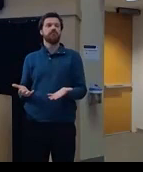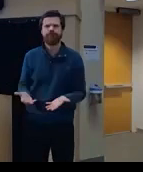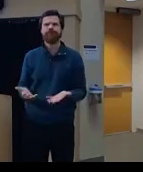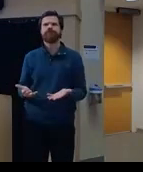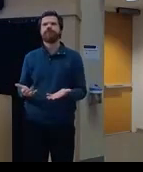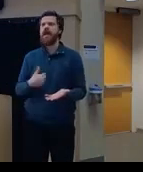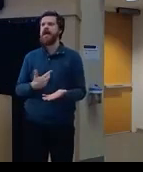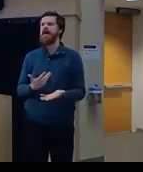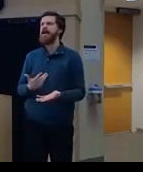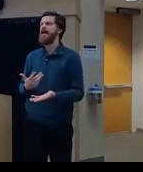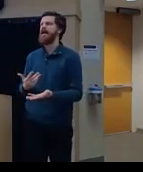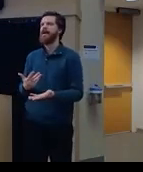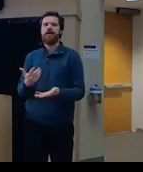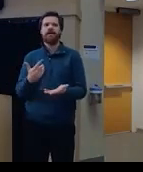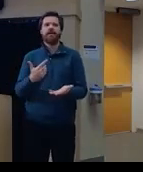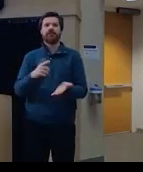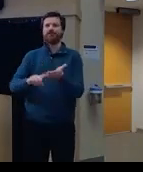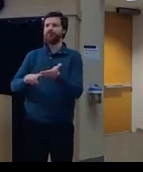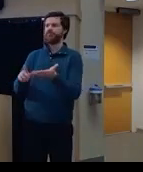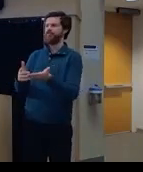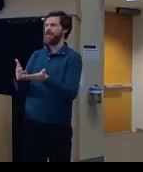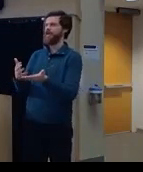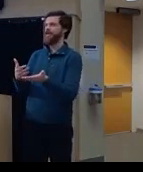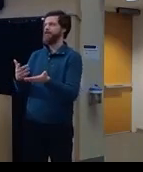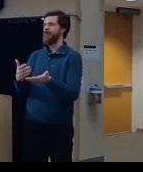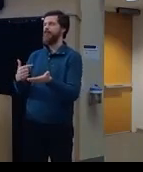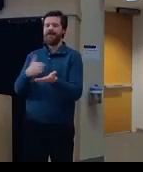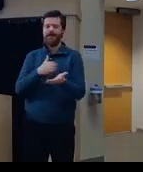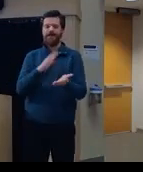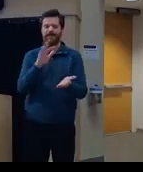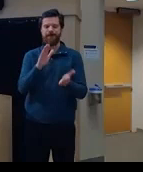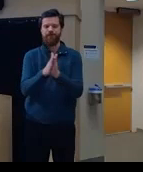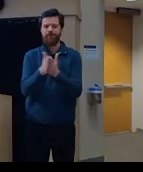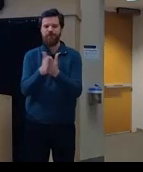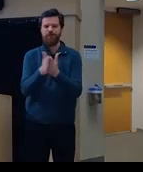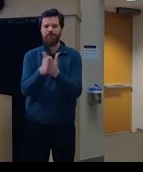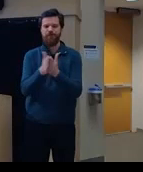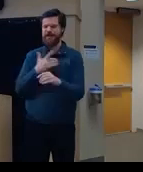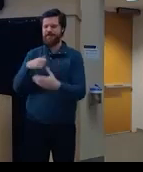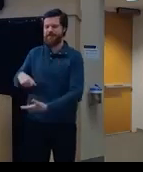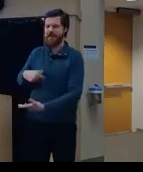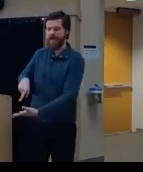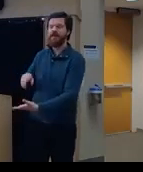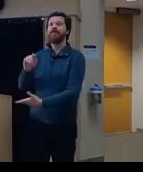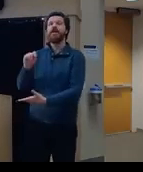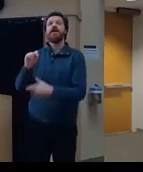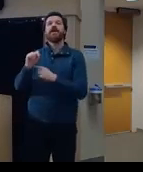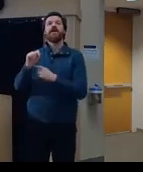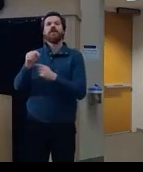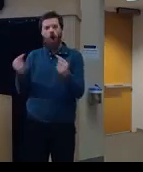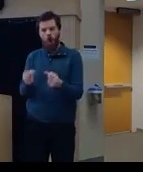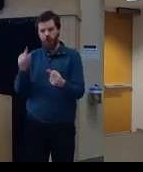I'm doing the research uh I have the book in my my uh my my bag but the the harm done to women